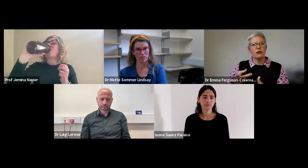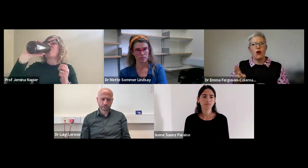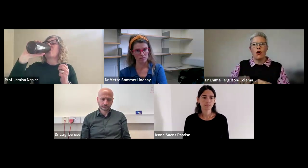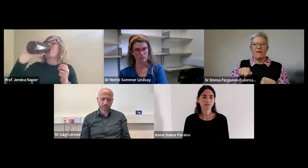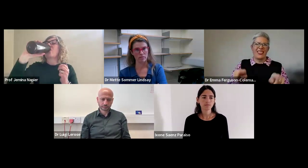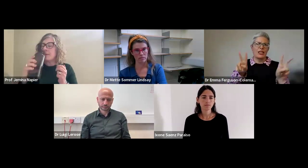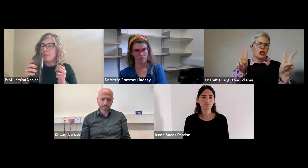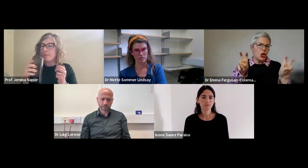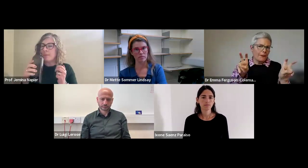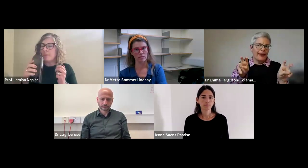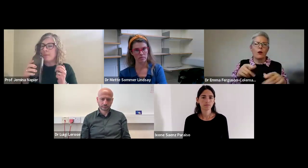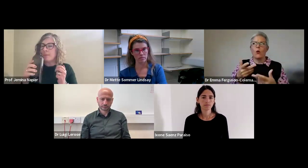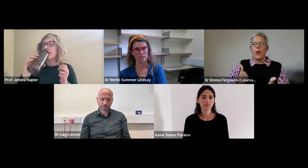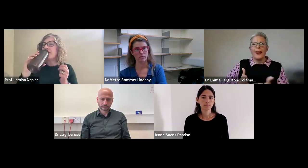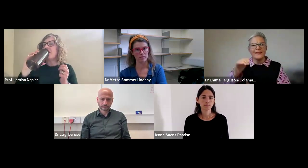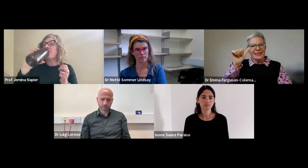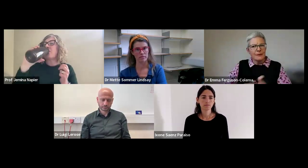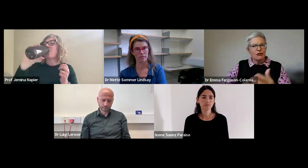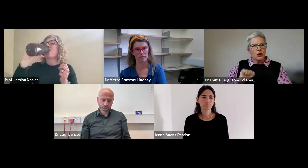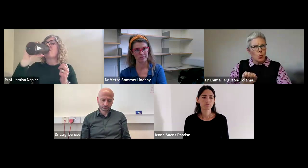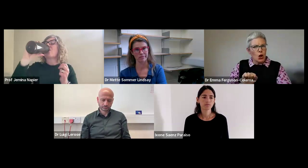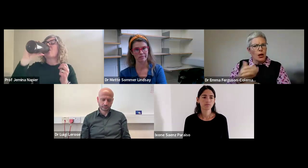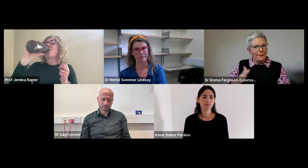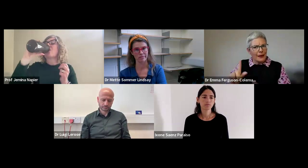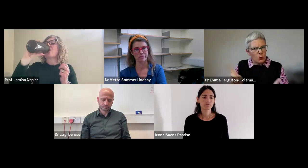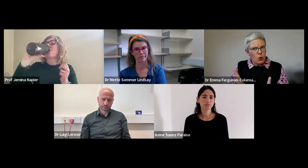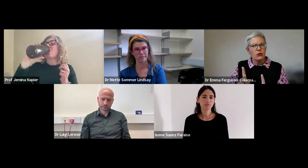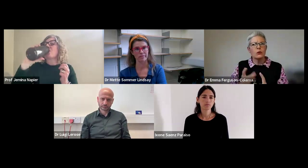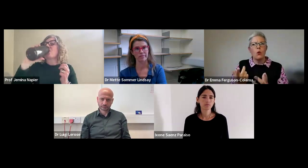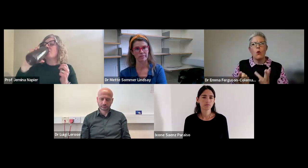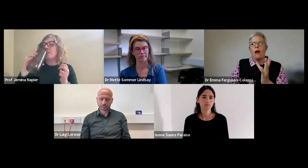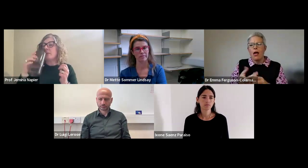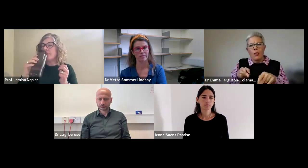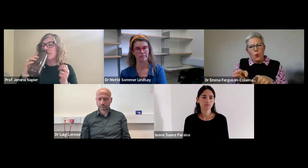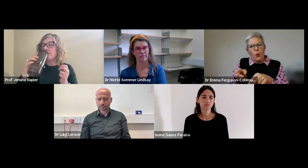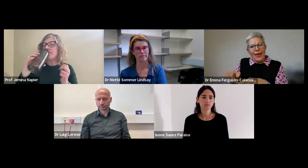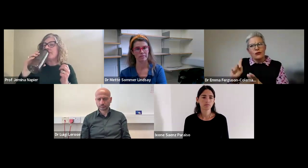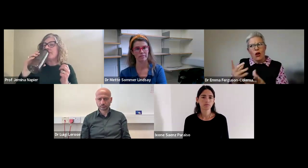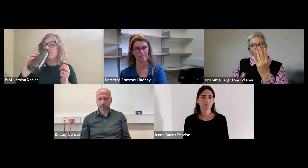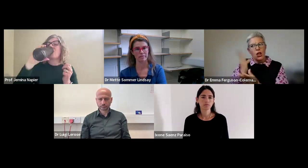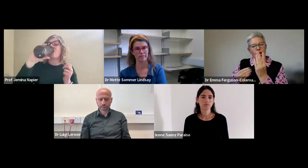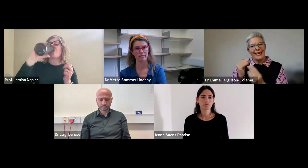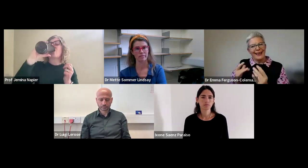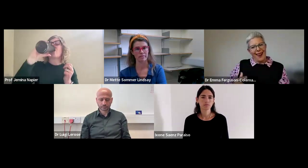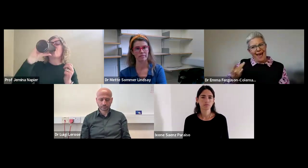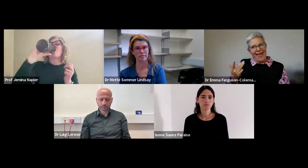that we wanted to have people who had lived experience of that topic or active experience